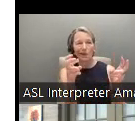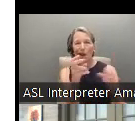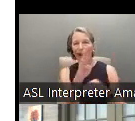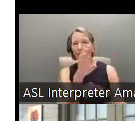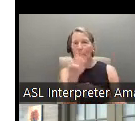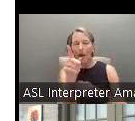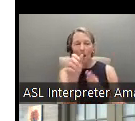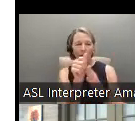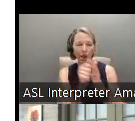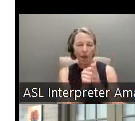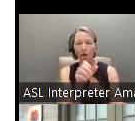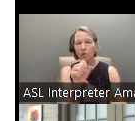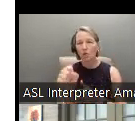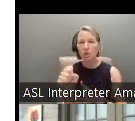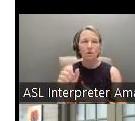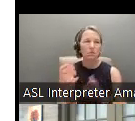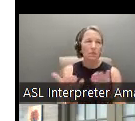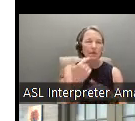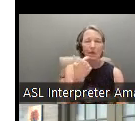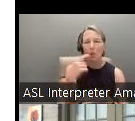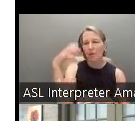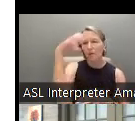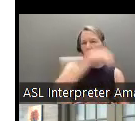um Social Security may say you also have missing what we call the rep payee